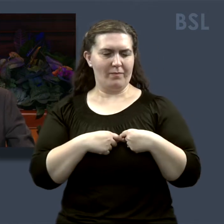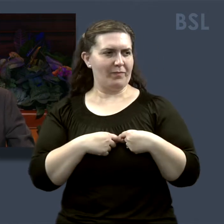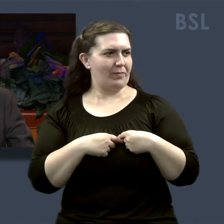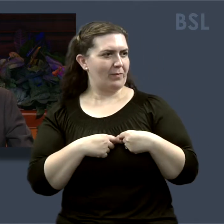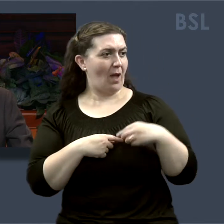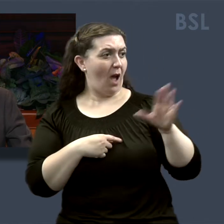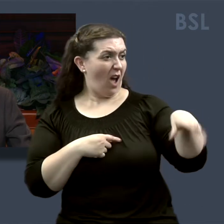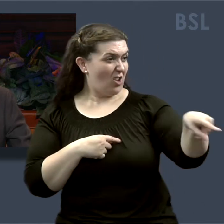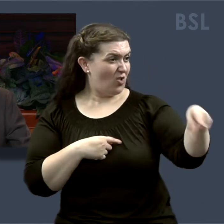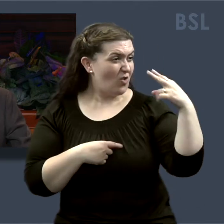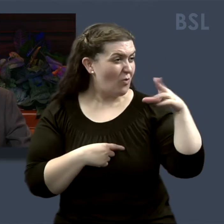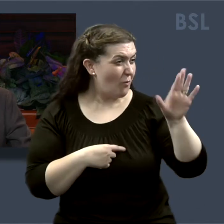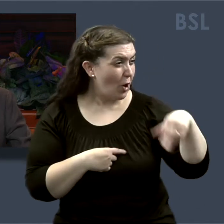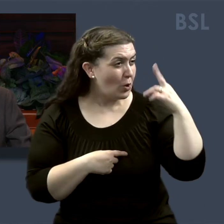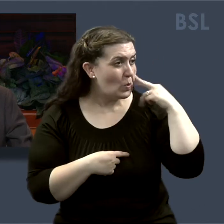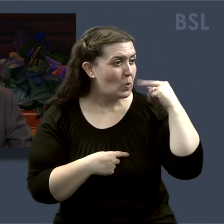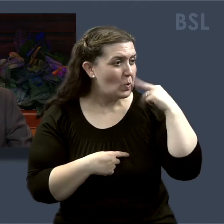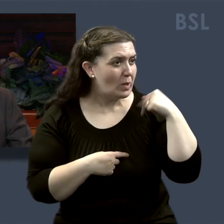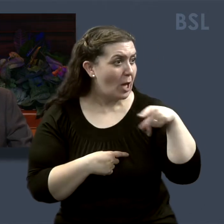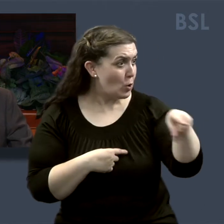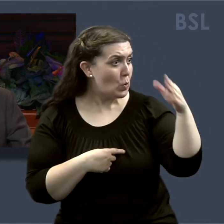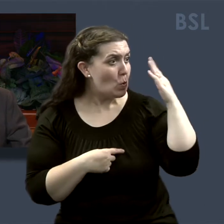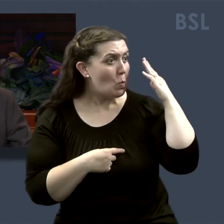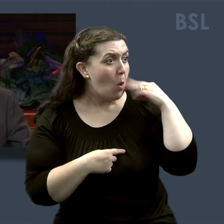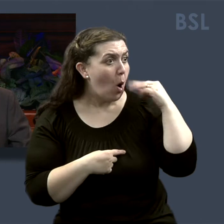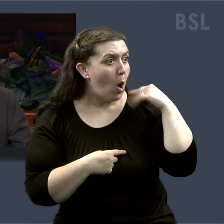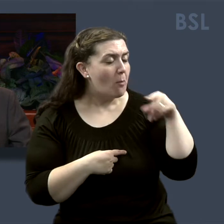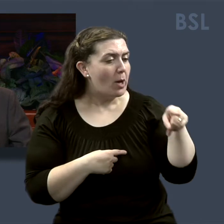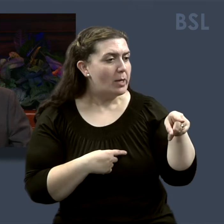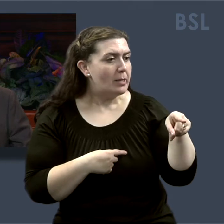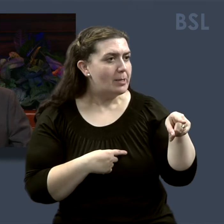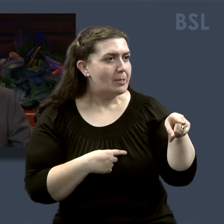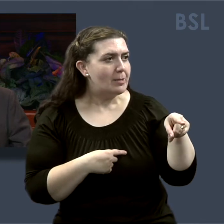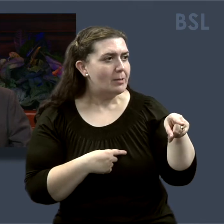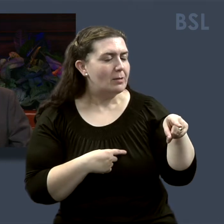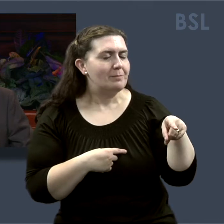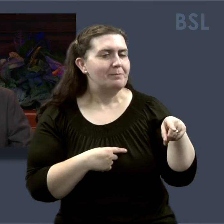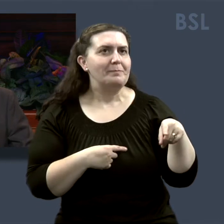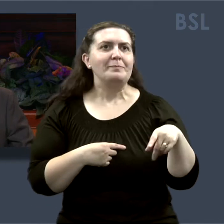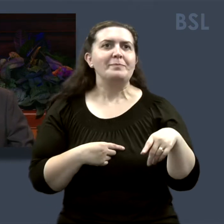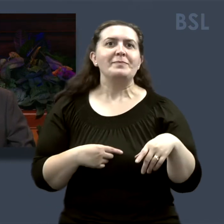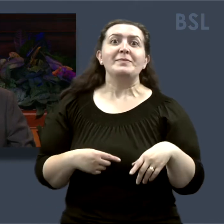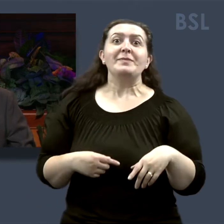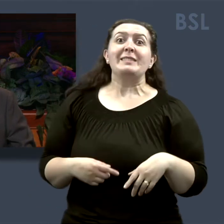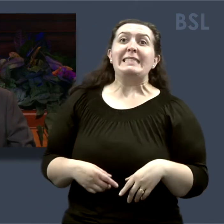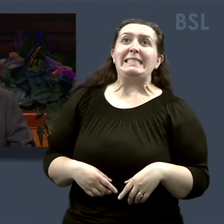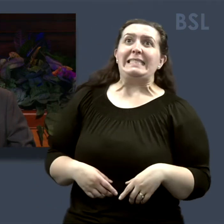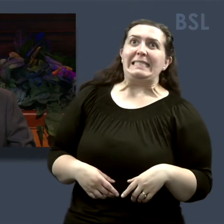‘Hey, you’re from Utah. Are you a Mormon?’ asked one student.